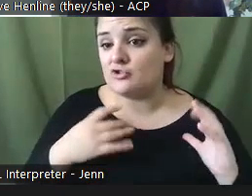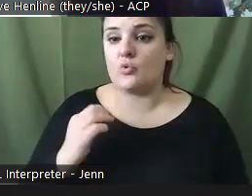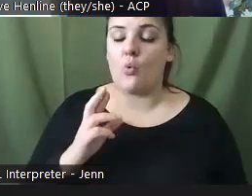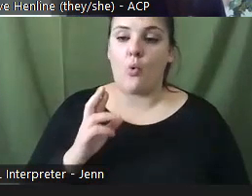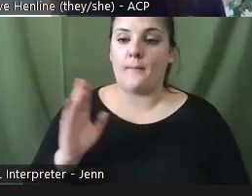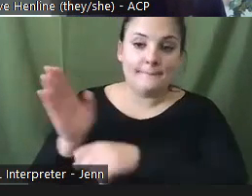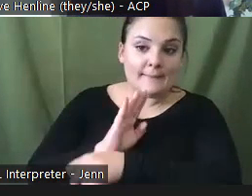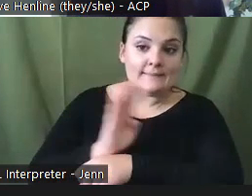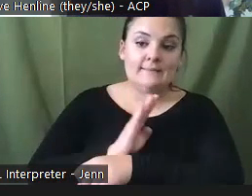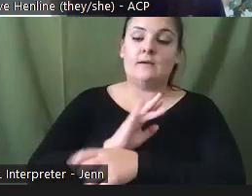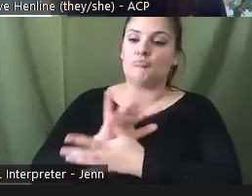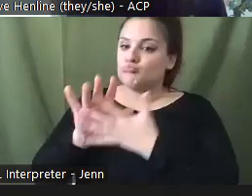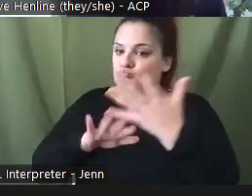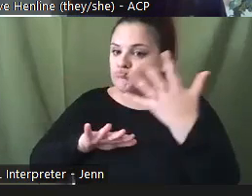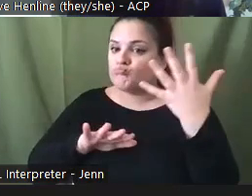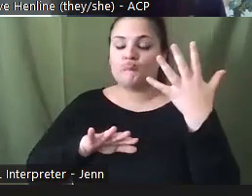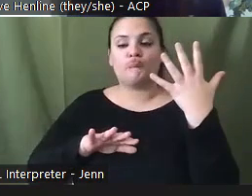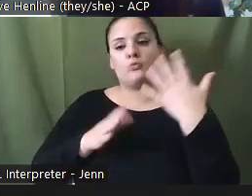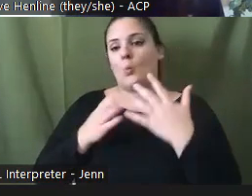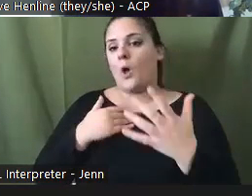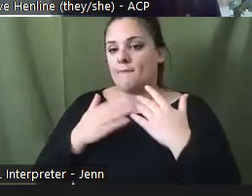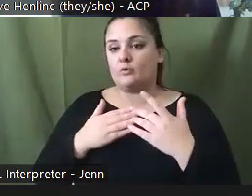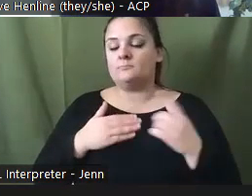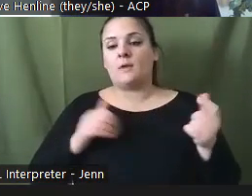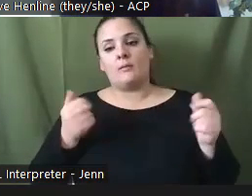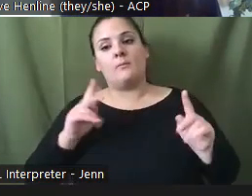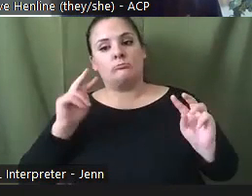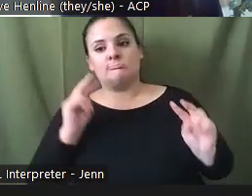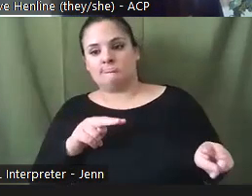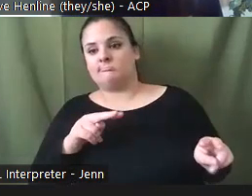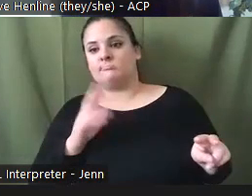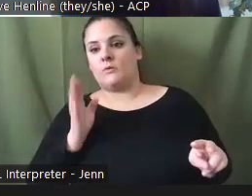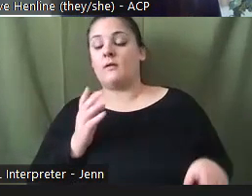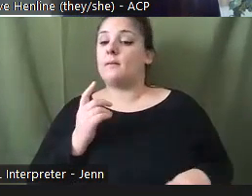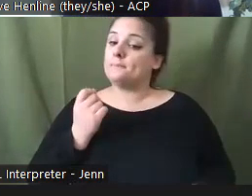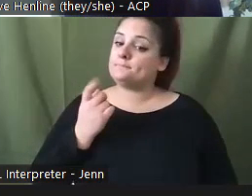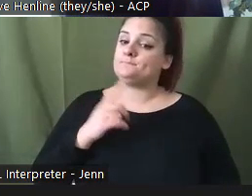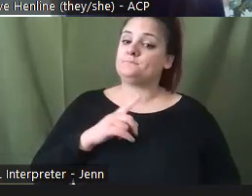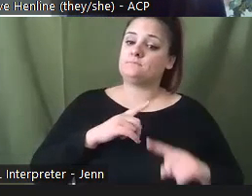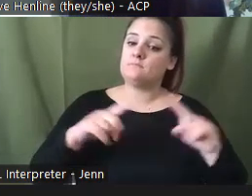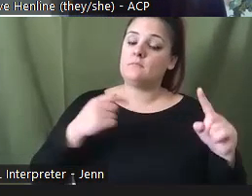requires my focus. But I I'm still pretty quick to respond myself as well. And so you